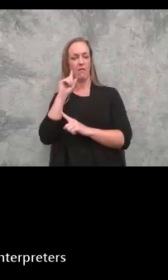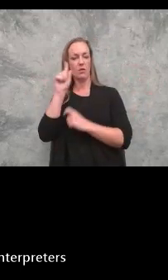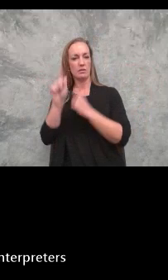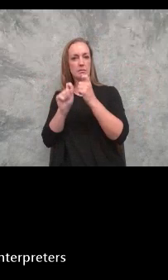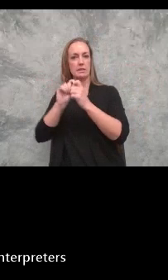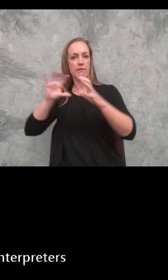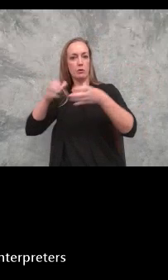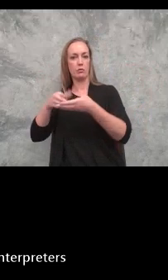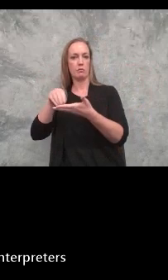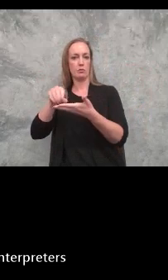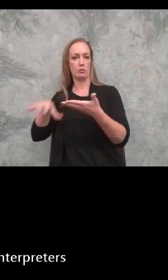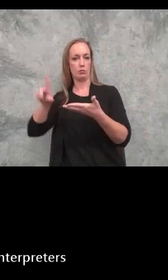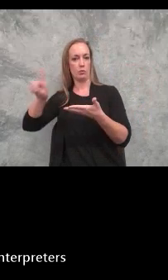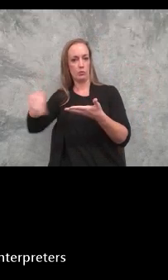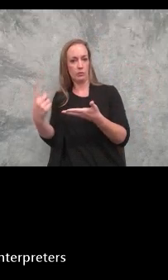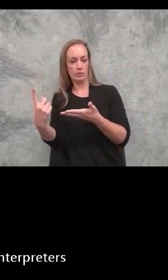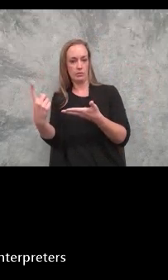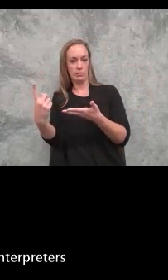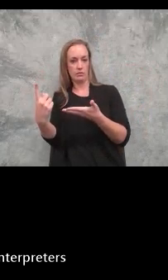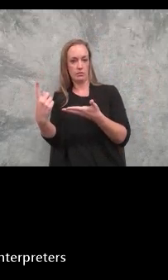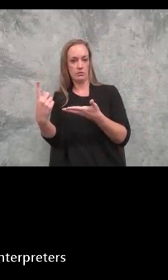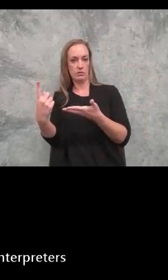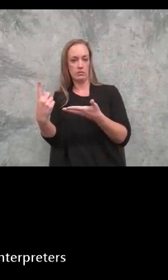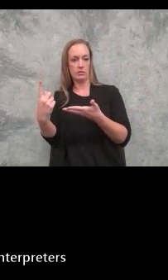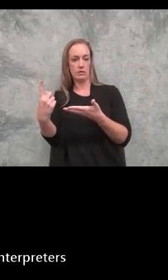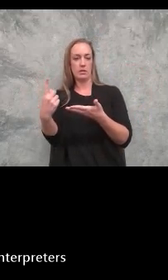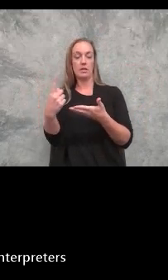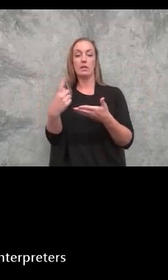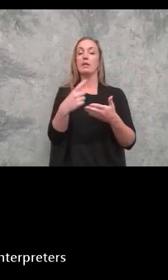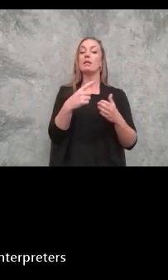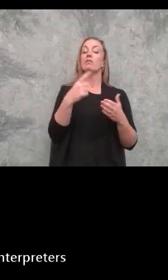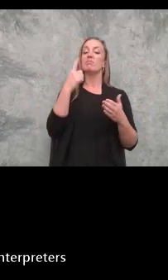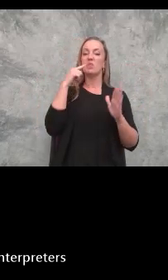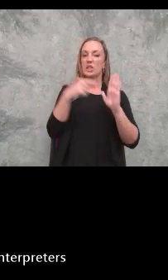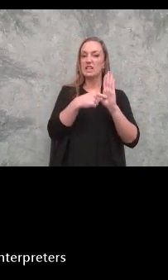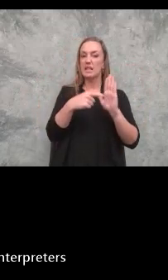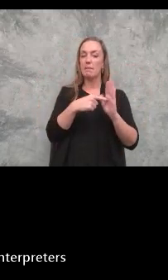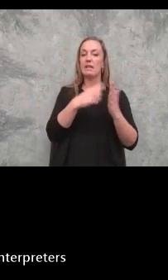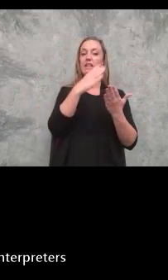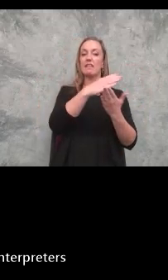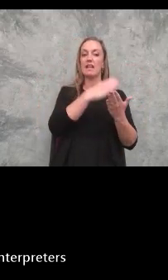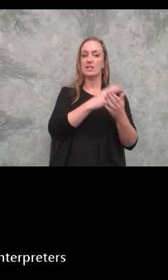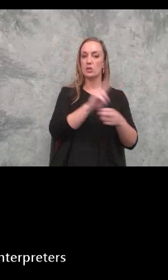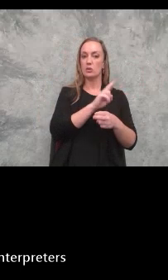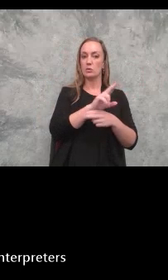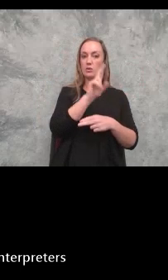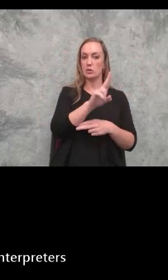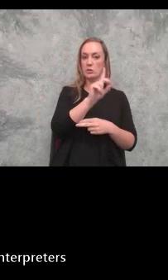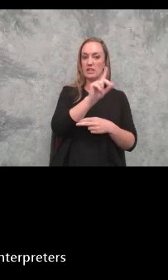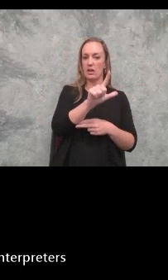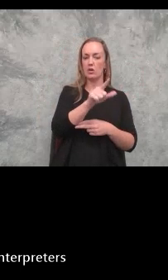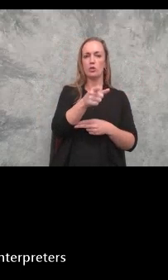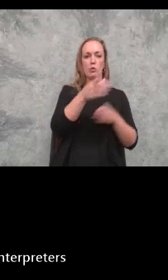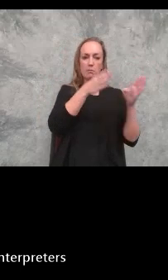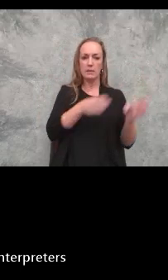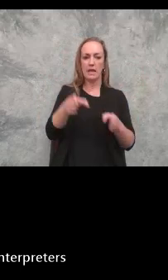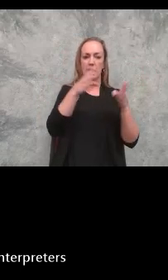students. In a lesson using UDL you plan the lesson already anticipating what each student